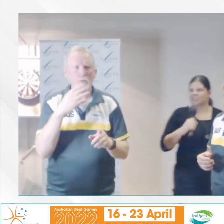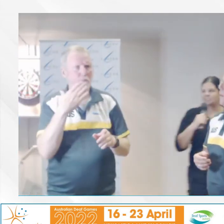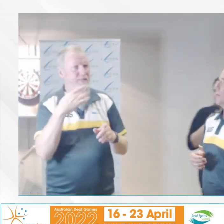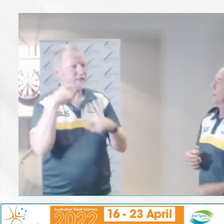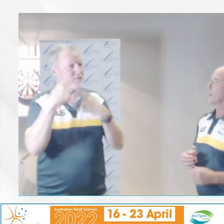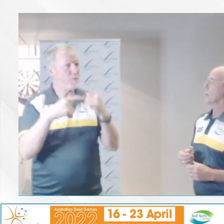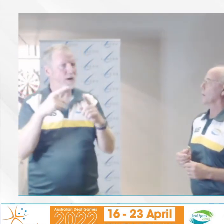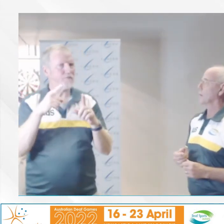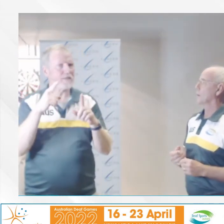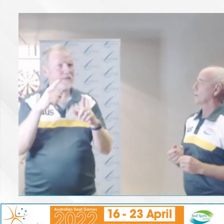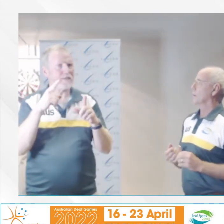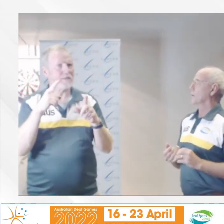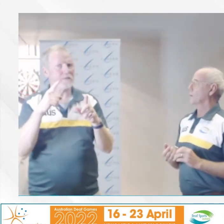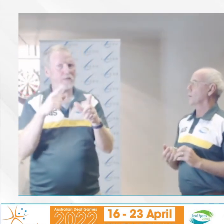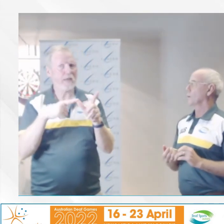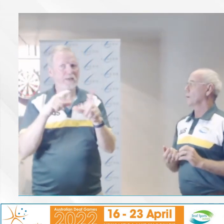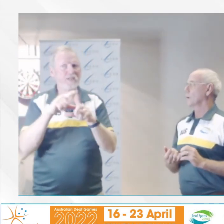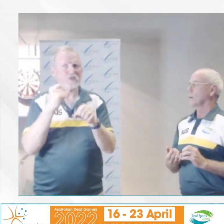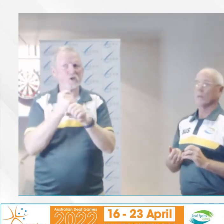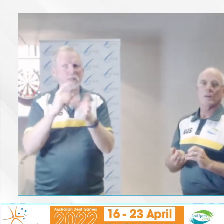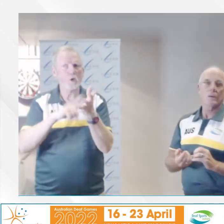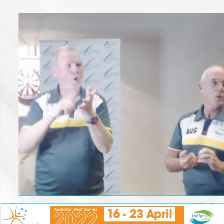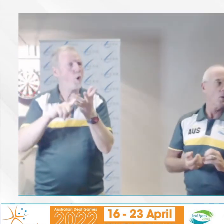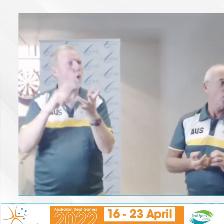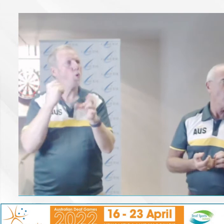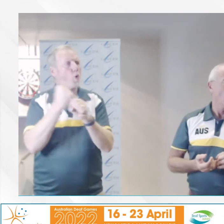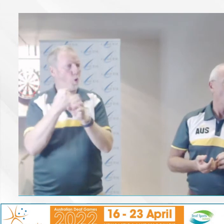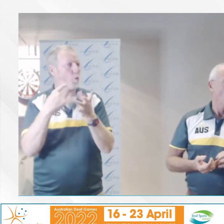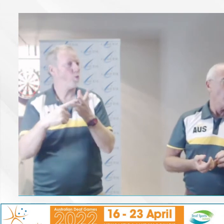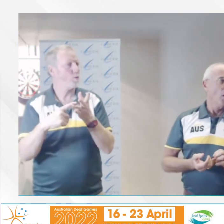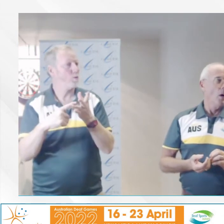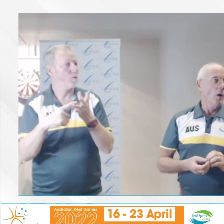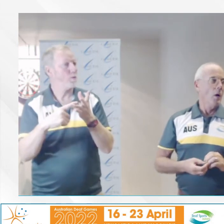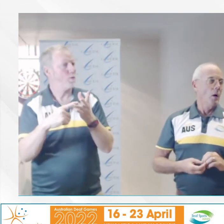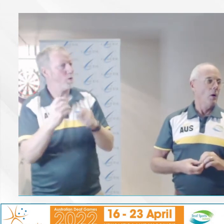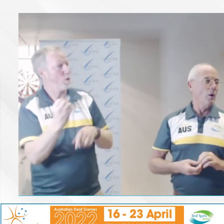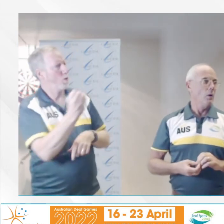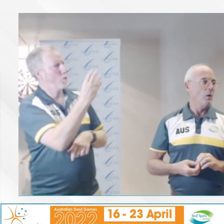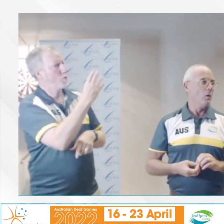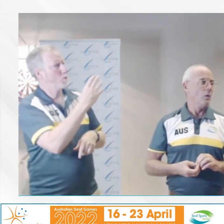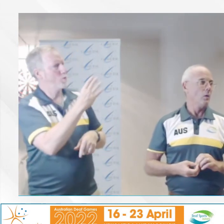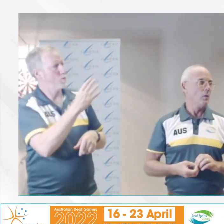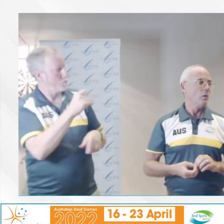just stay there for a second could you also explain about the logo